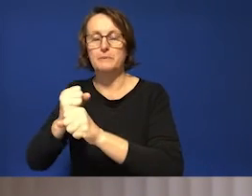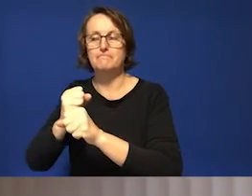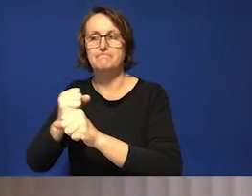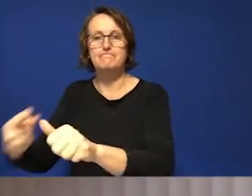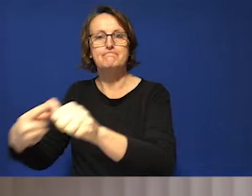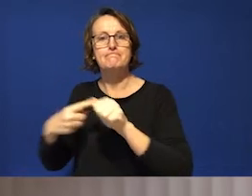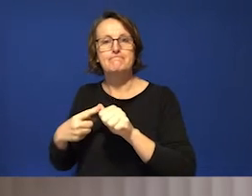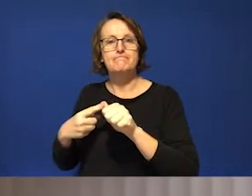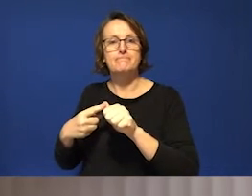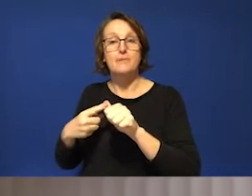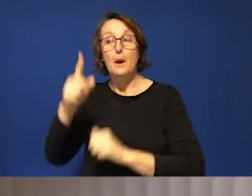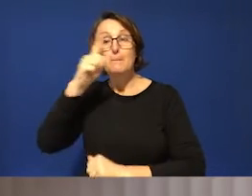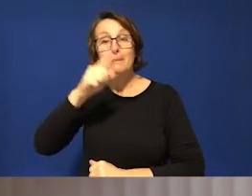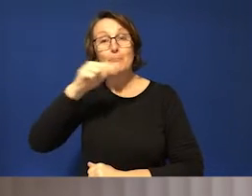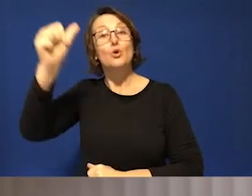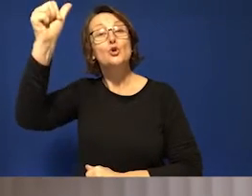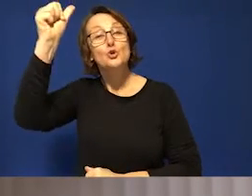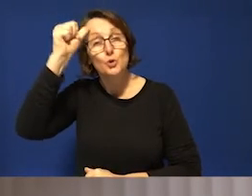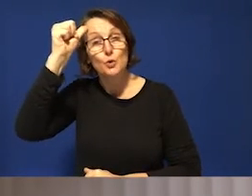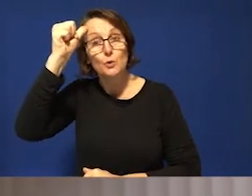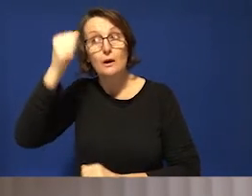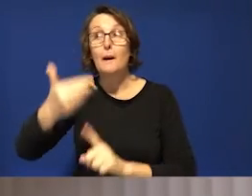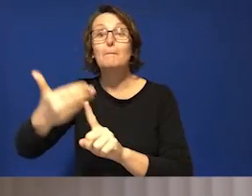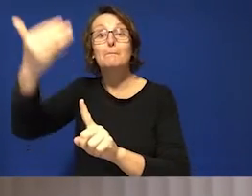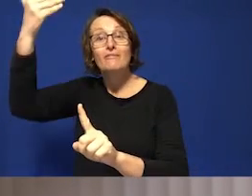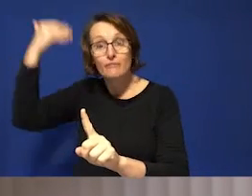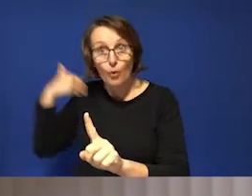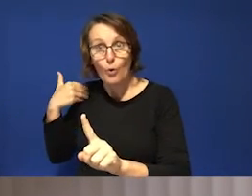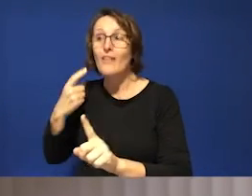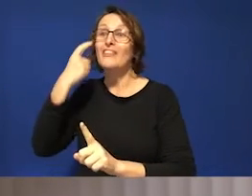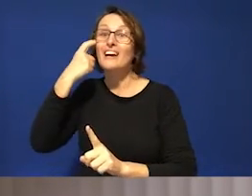And that, people knew that there had been umpteen tries,